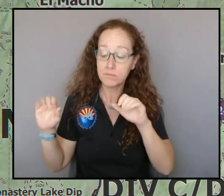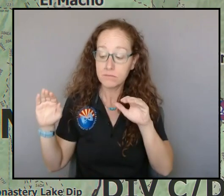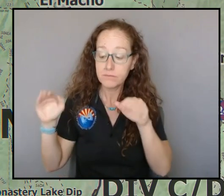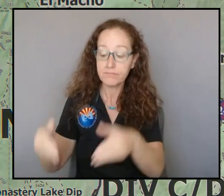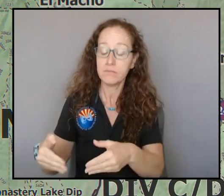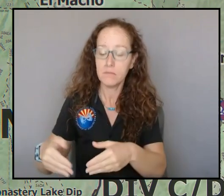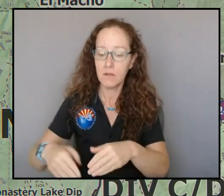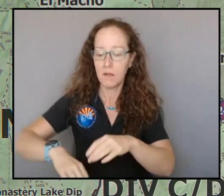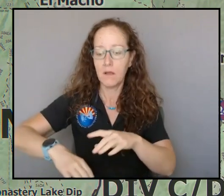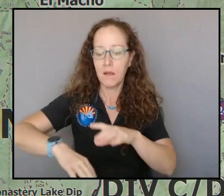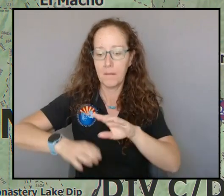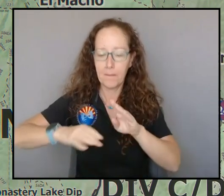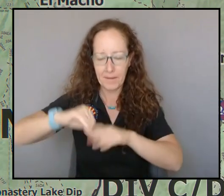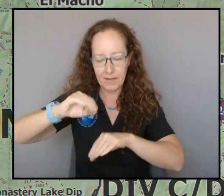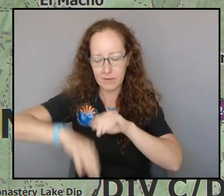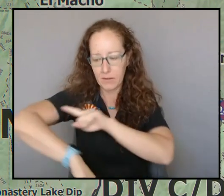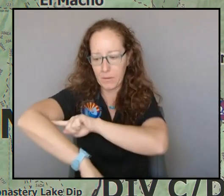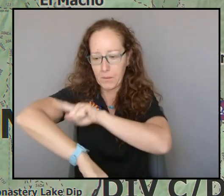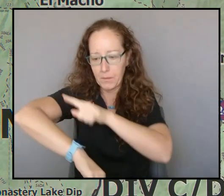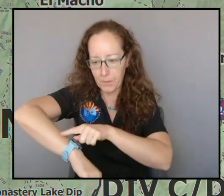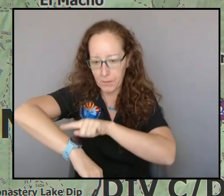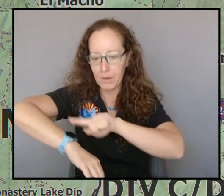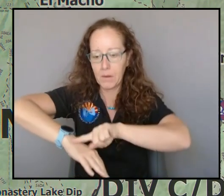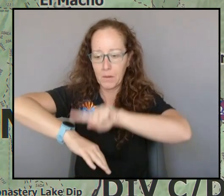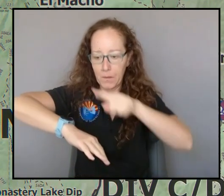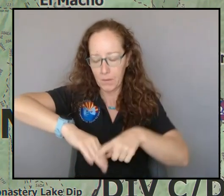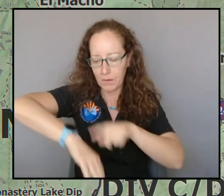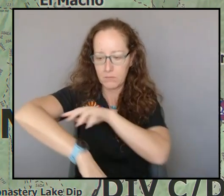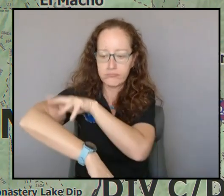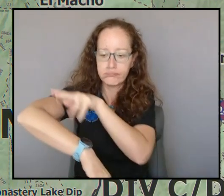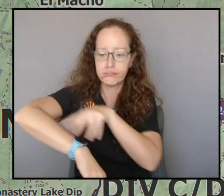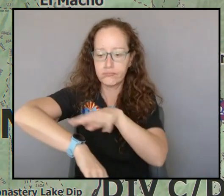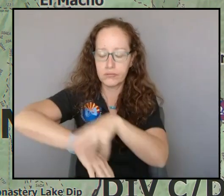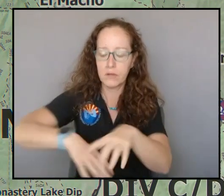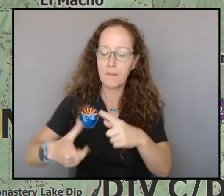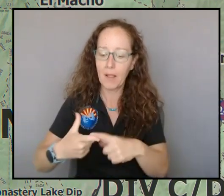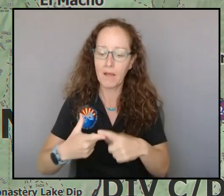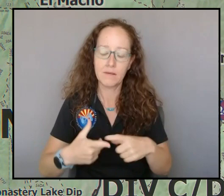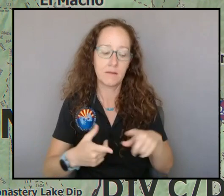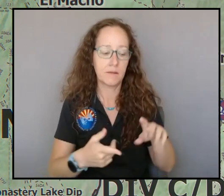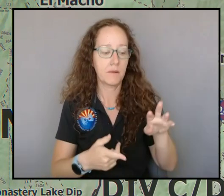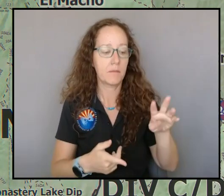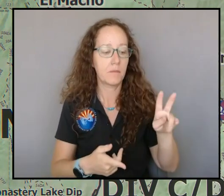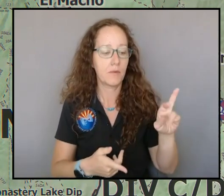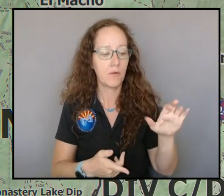where we can safely do that. Just to get that prepared for the